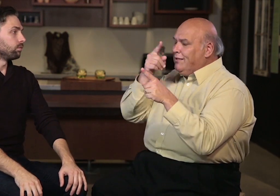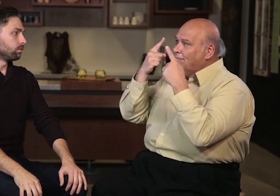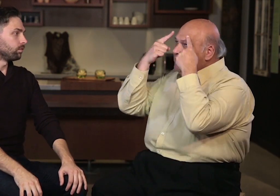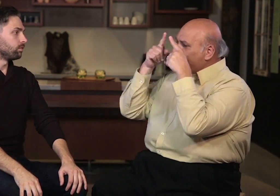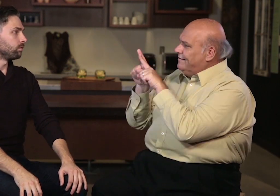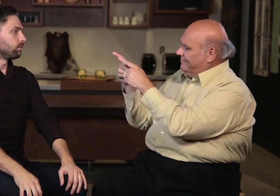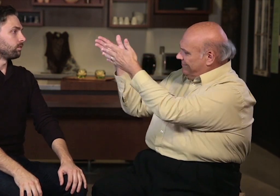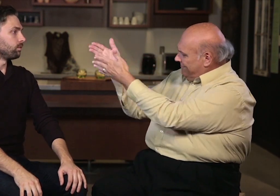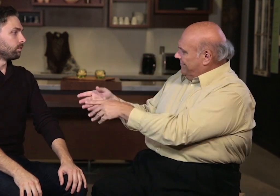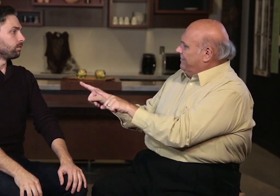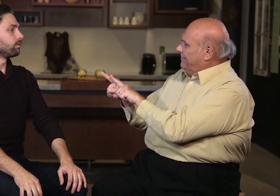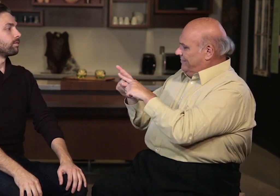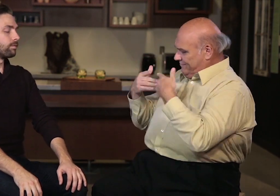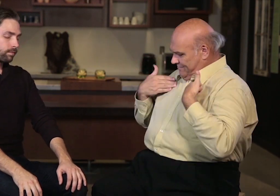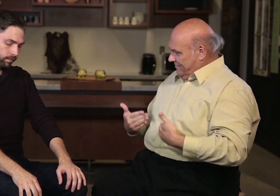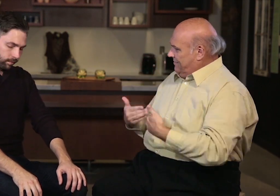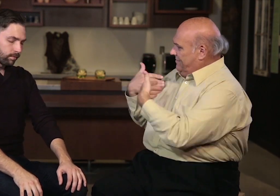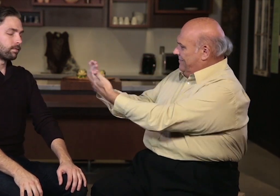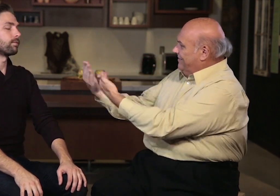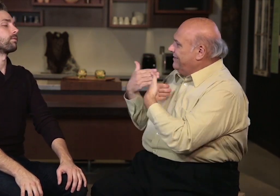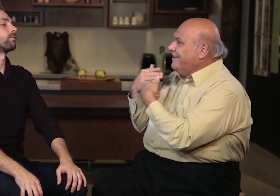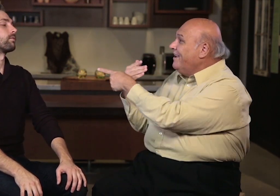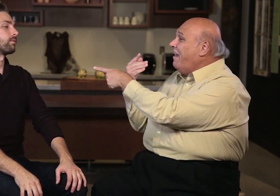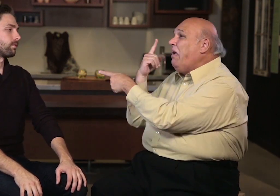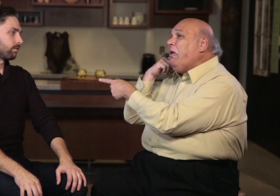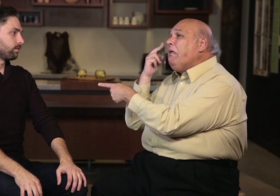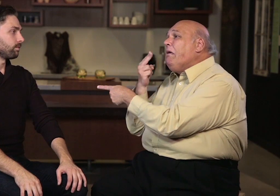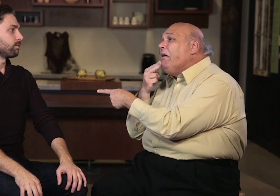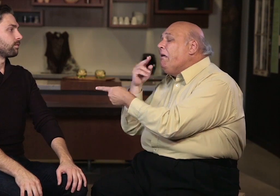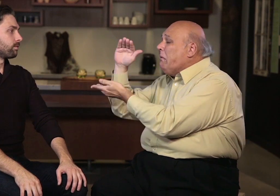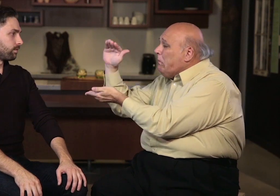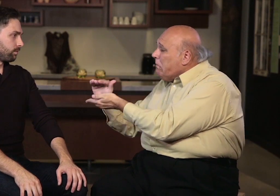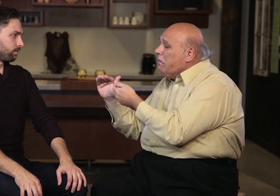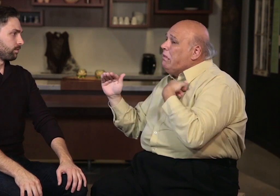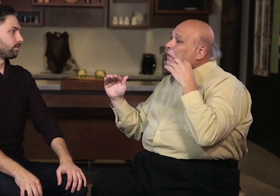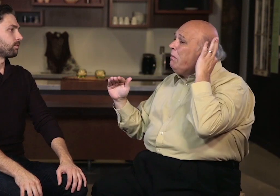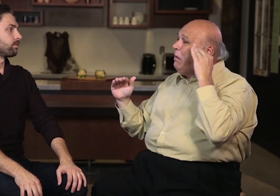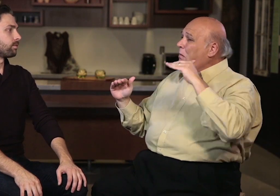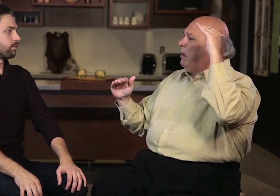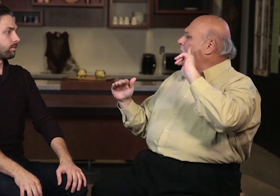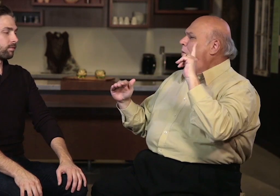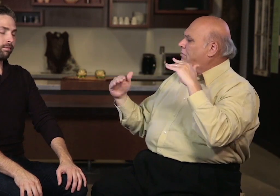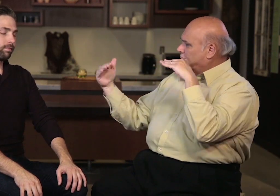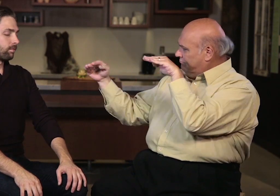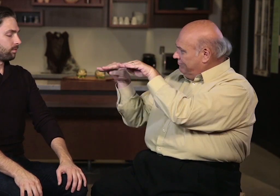Hearing people see you as a human just like they are. It doesn't matter if you are Deaf or